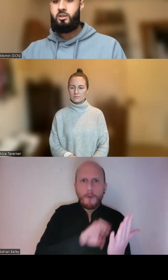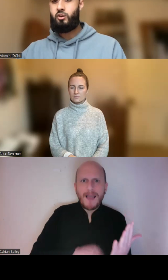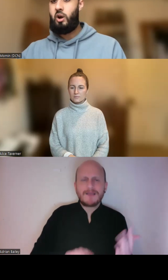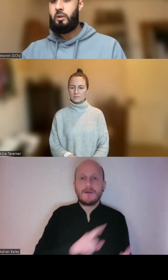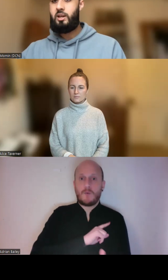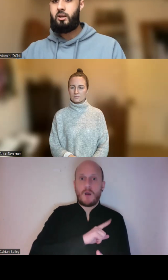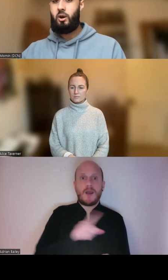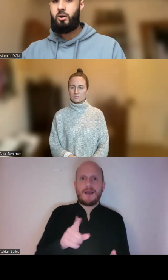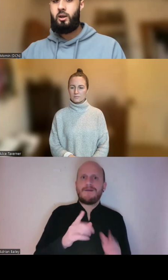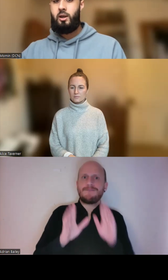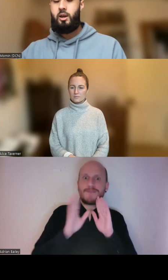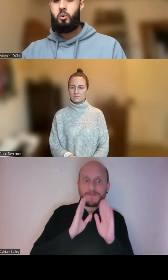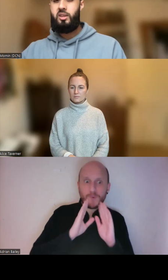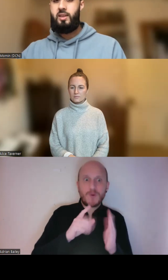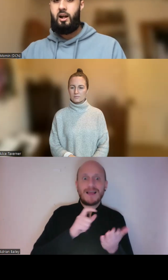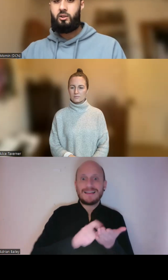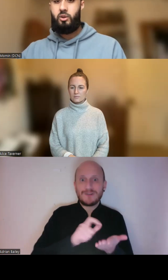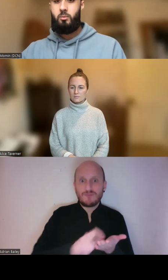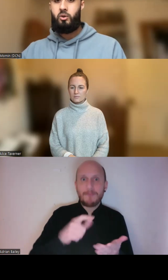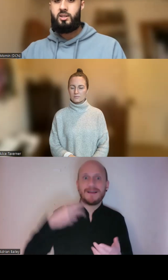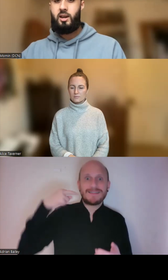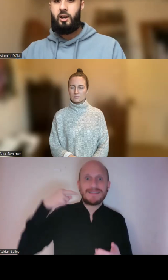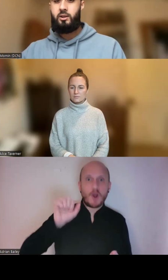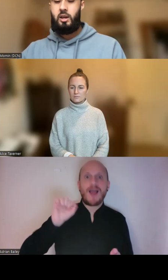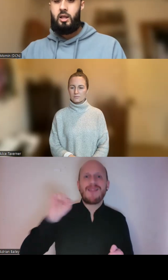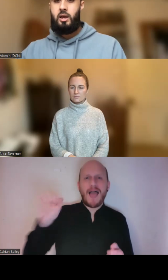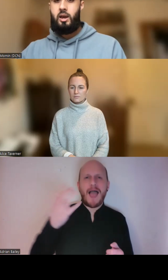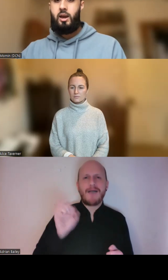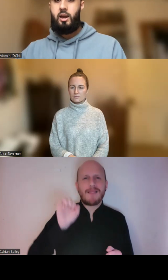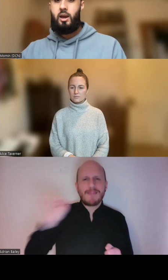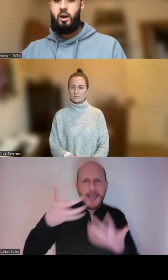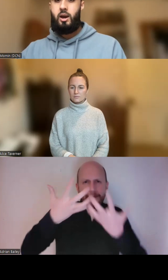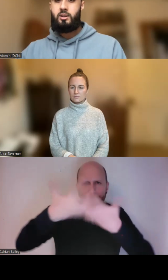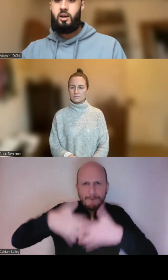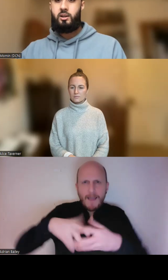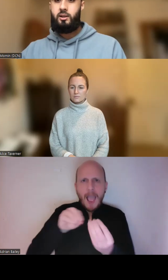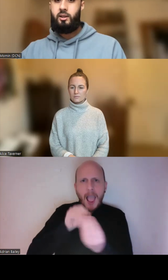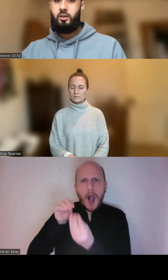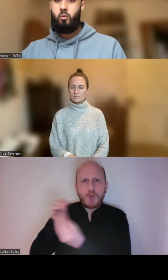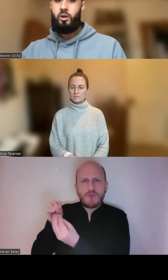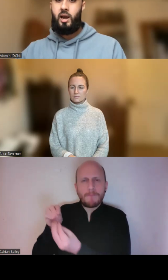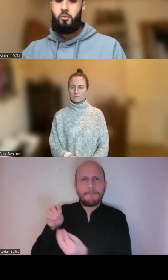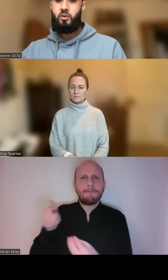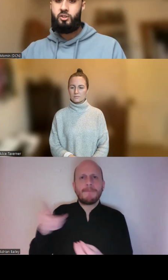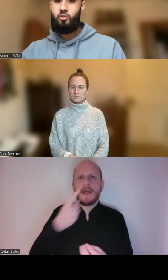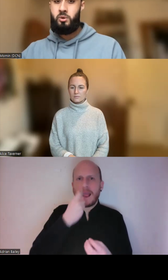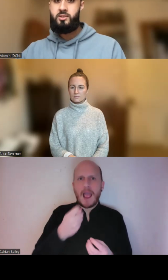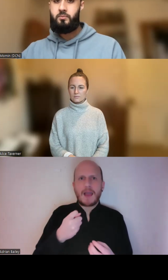Instagram, and TikTok within their algorithm understand exactly what type of consumers